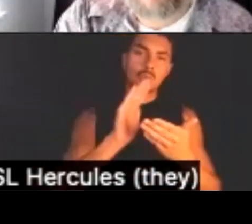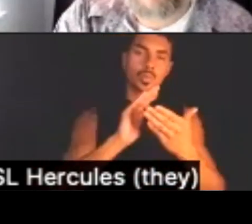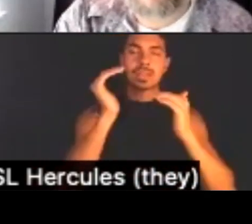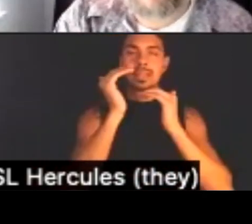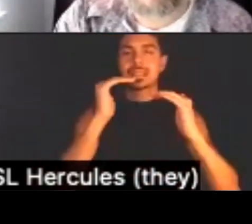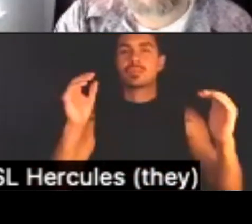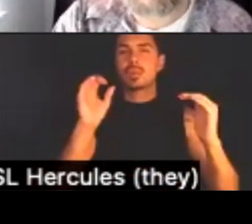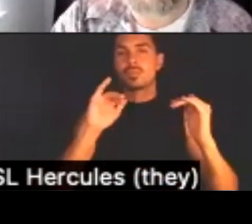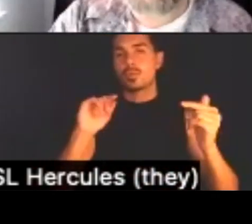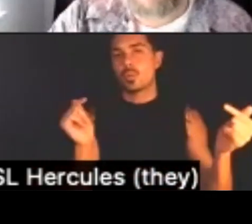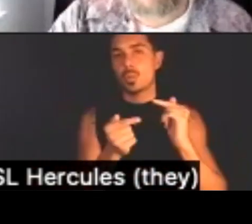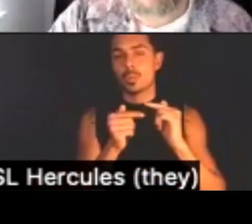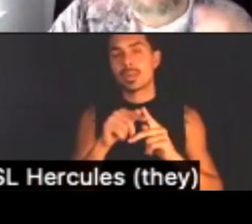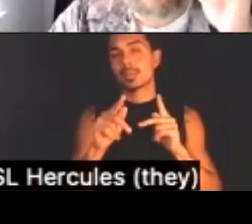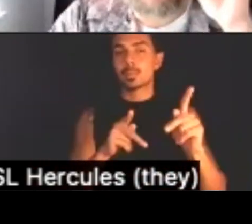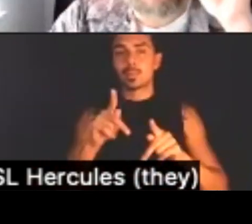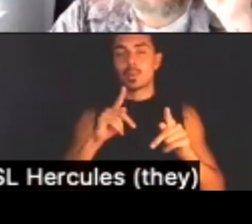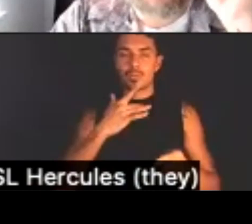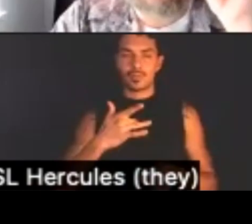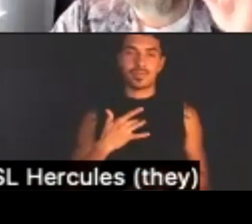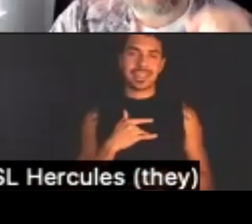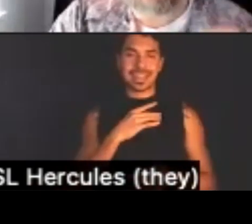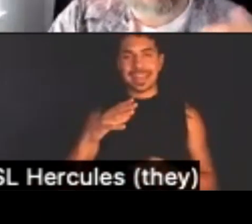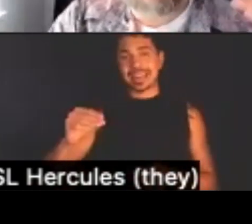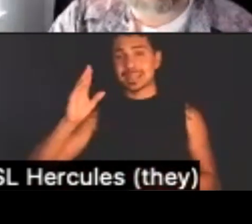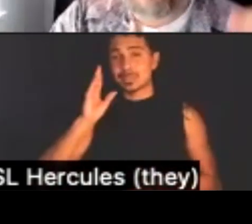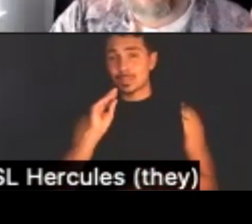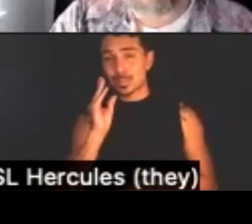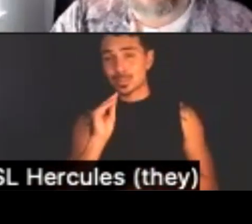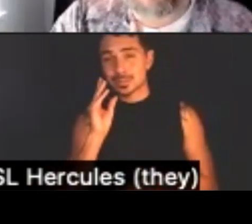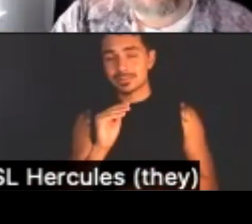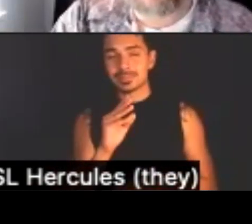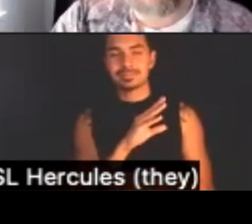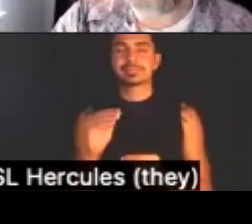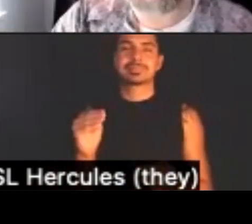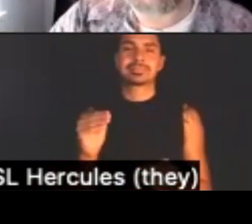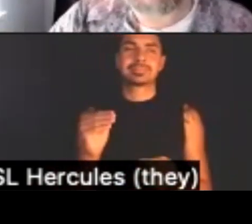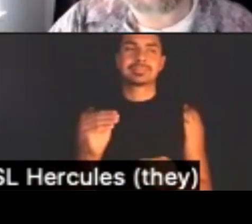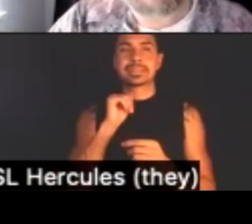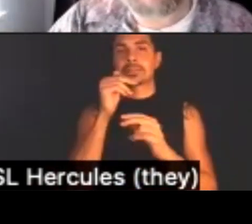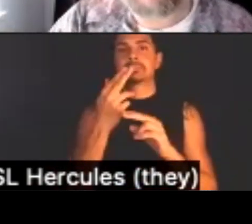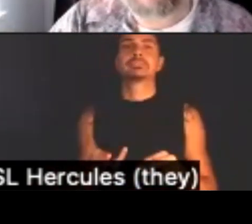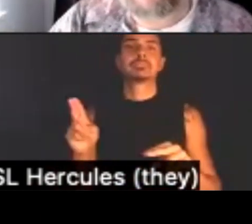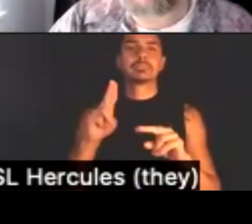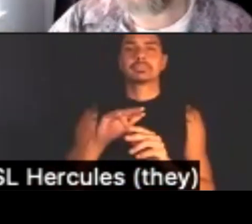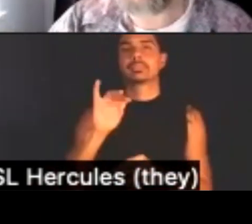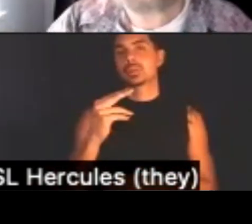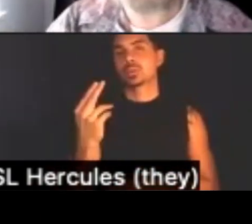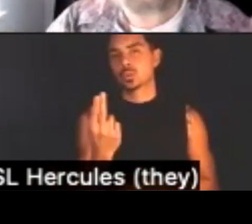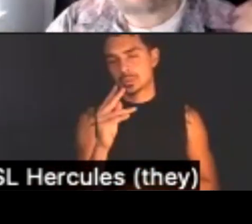that people are feeling and experiencing and not increasing it by using 911.